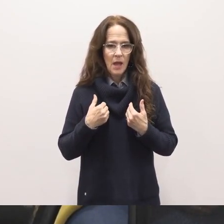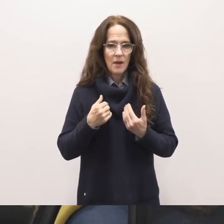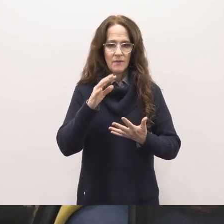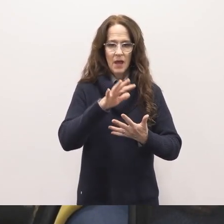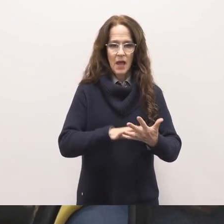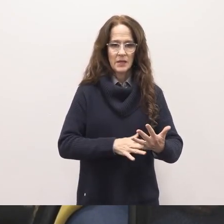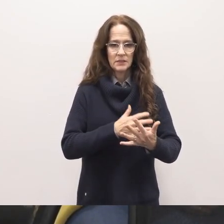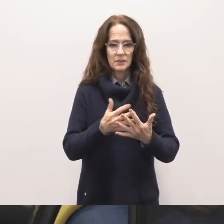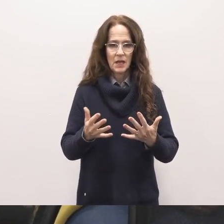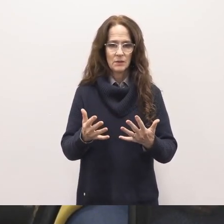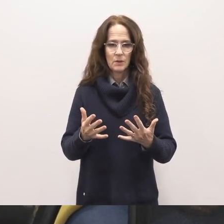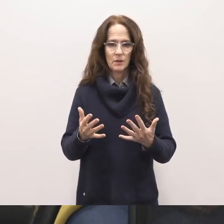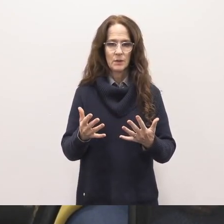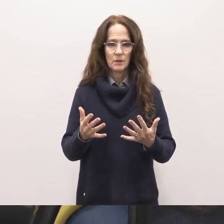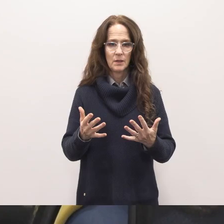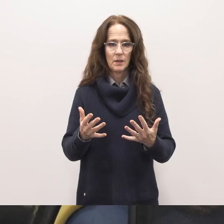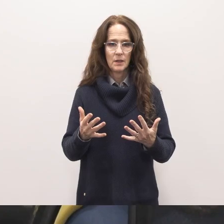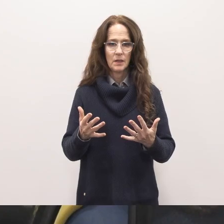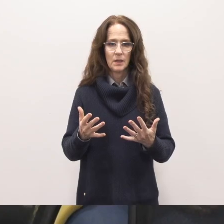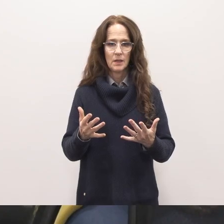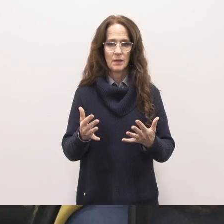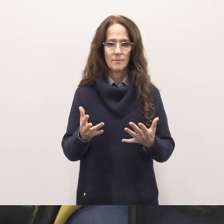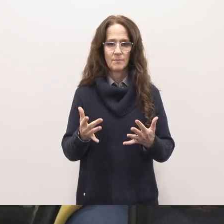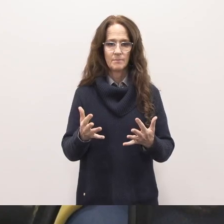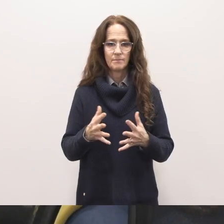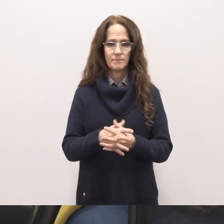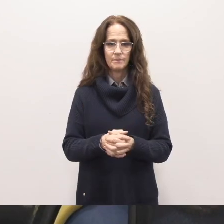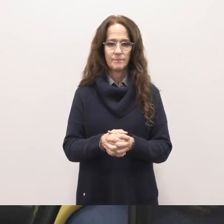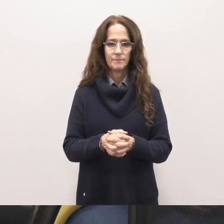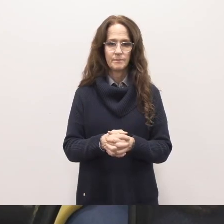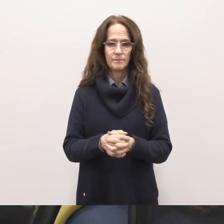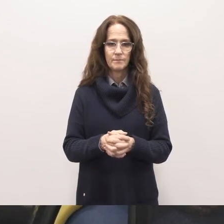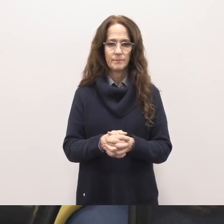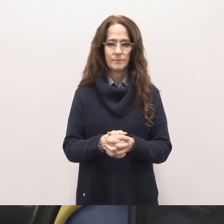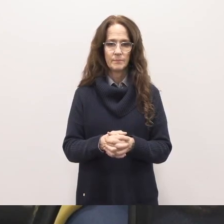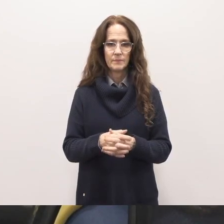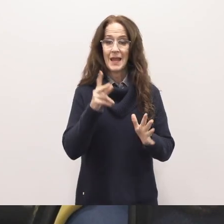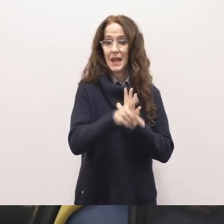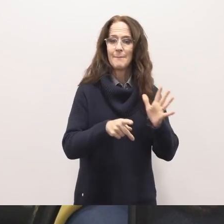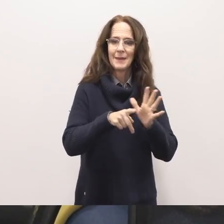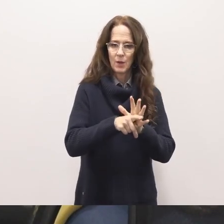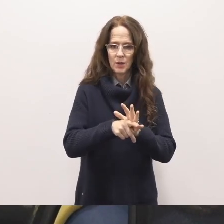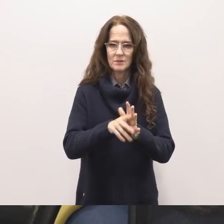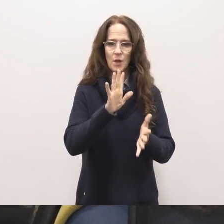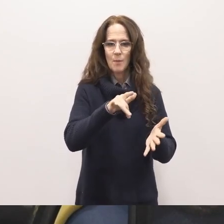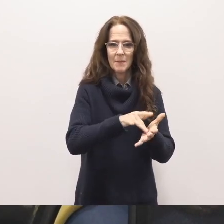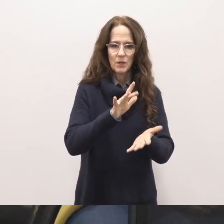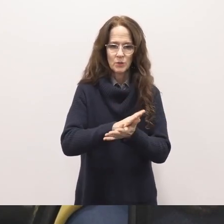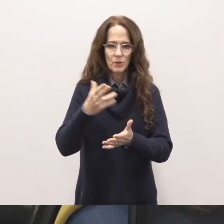that's not, what do you call it, a period schedule, so like your middle schools, your high schools,